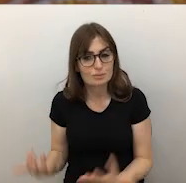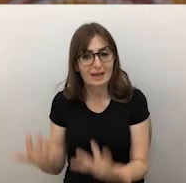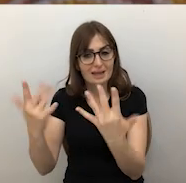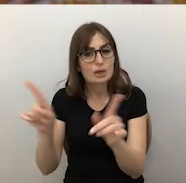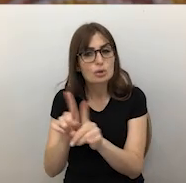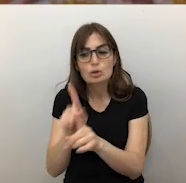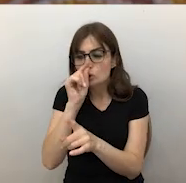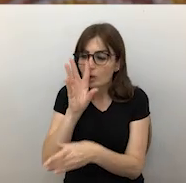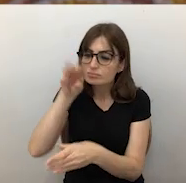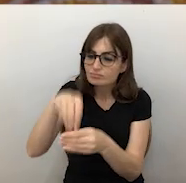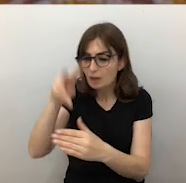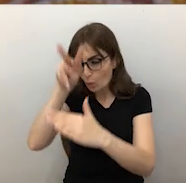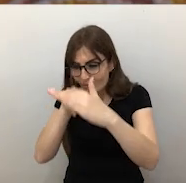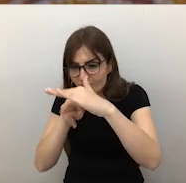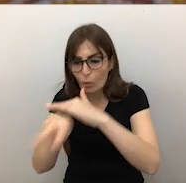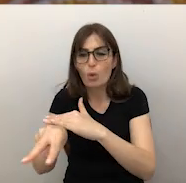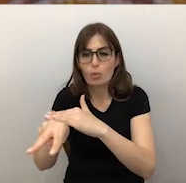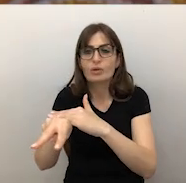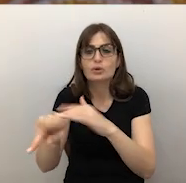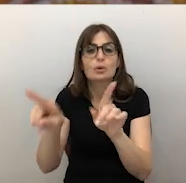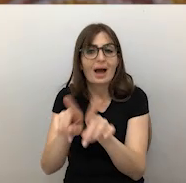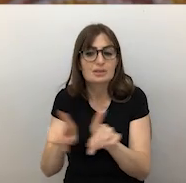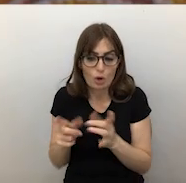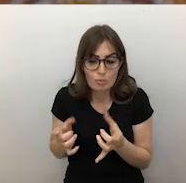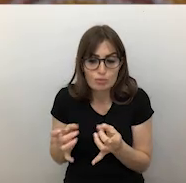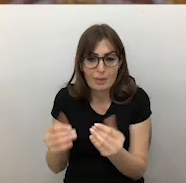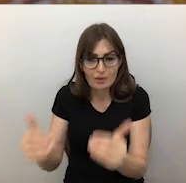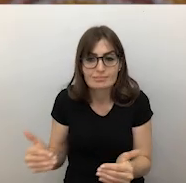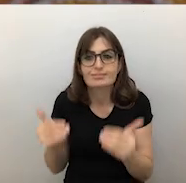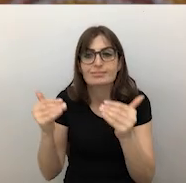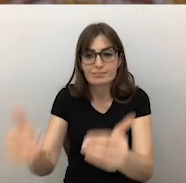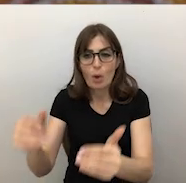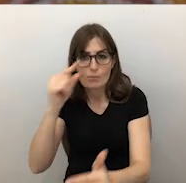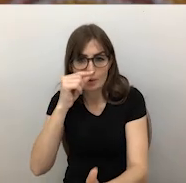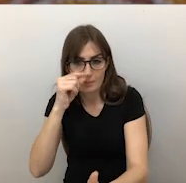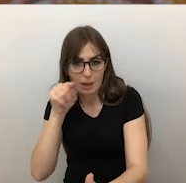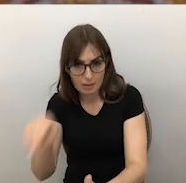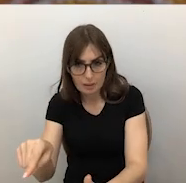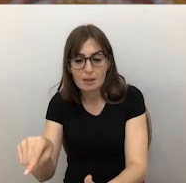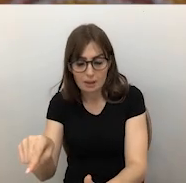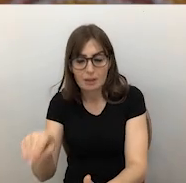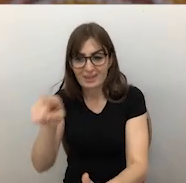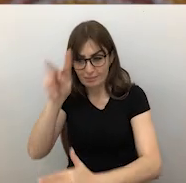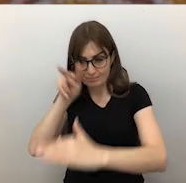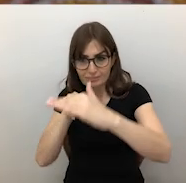Your management accounts should also contain a look forward view of cash by preparing a cashflow forecast.